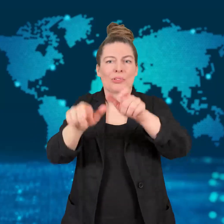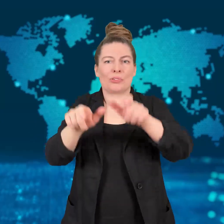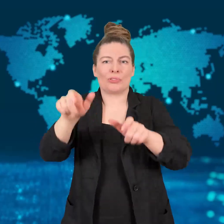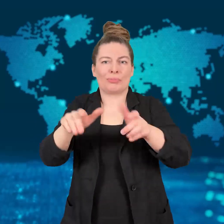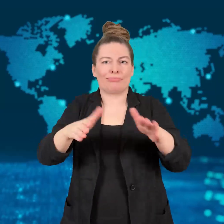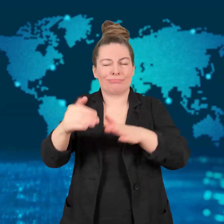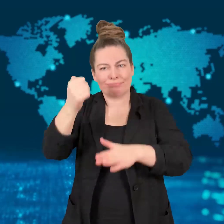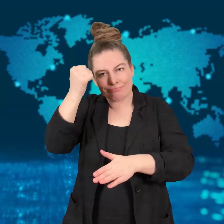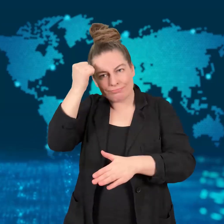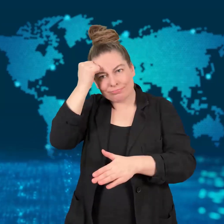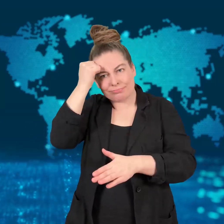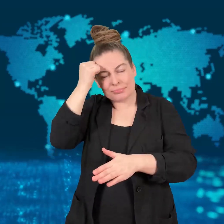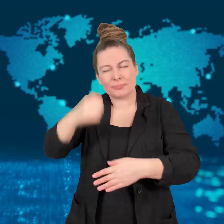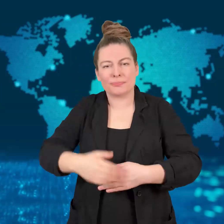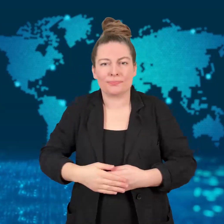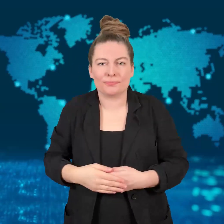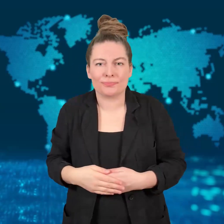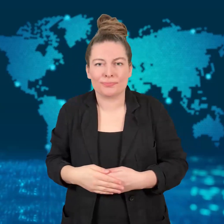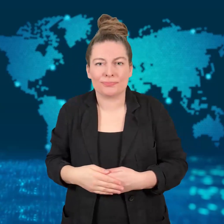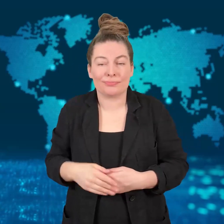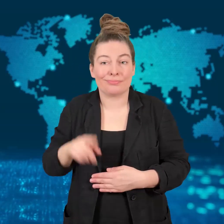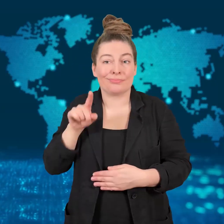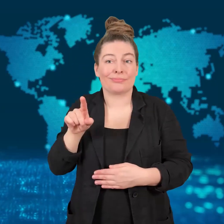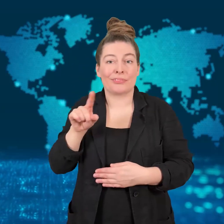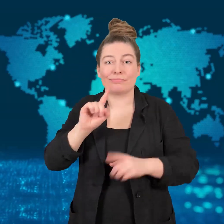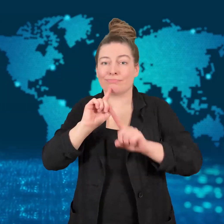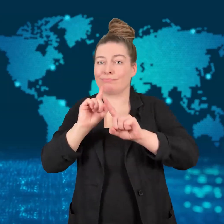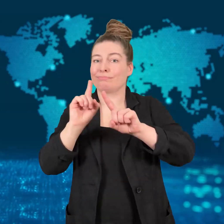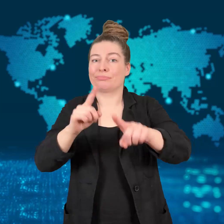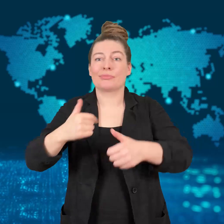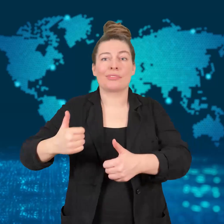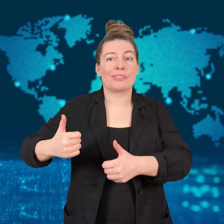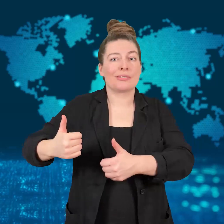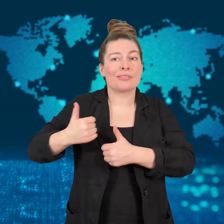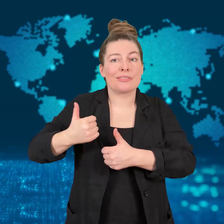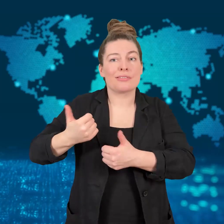remember those who were killed.